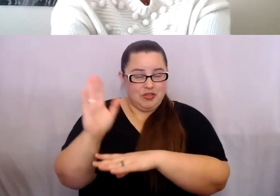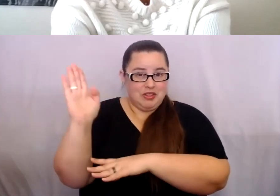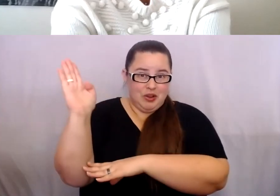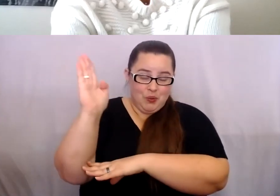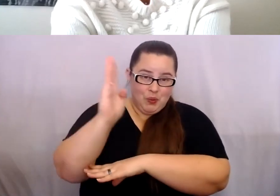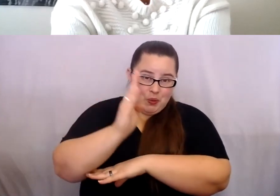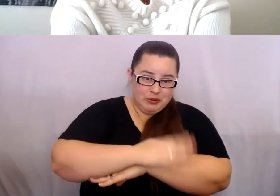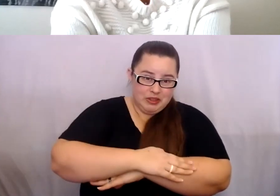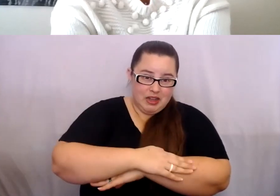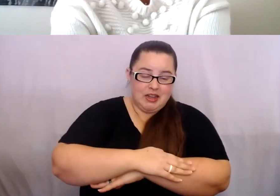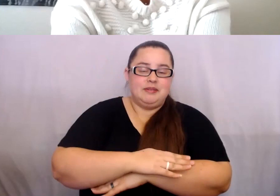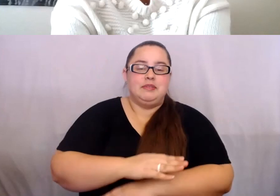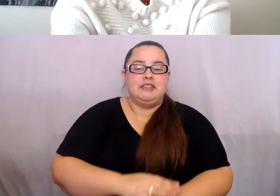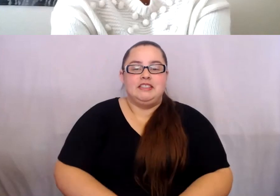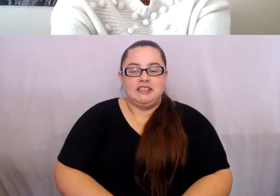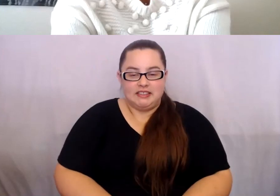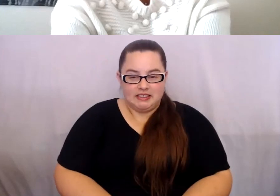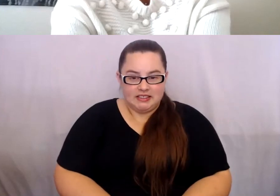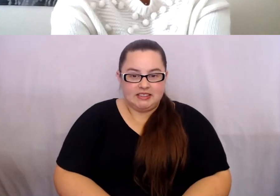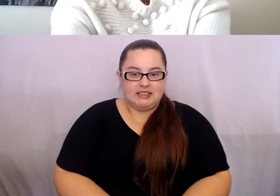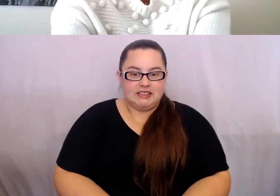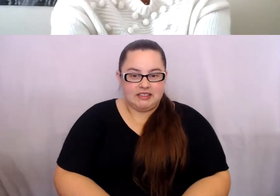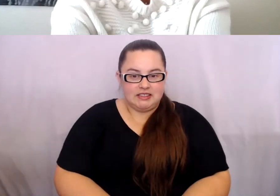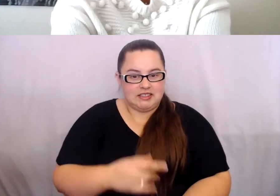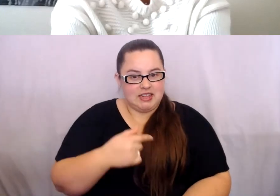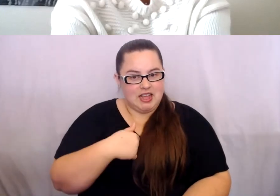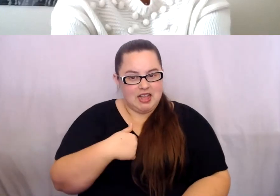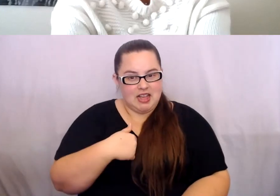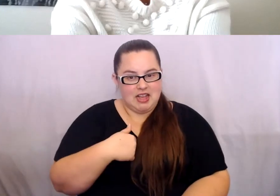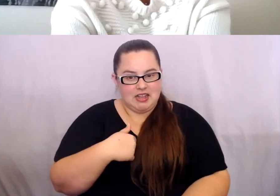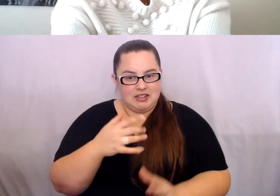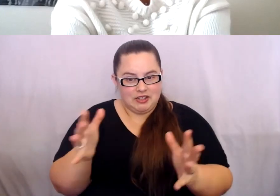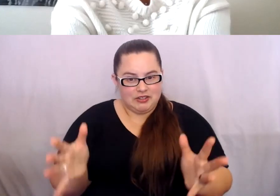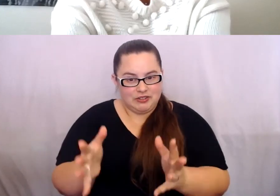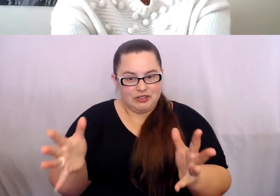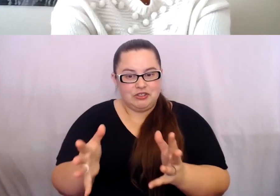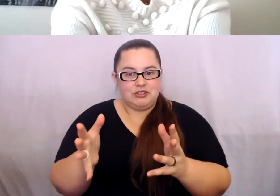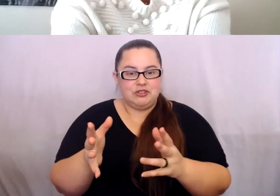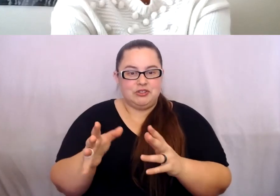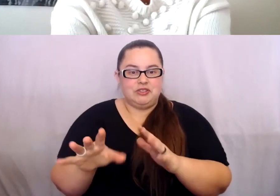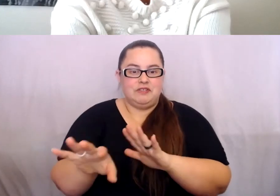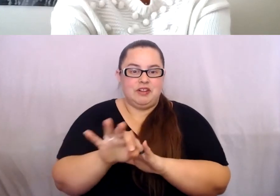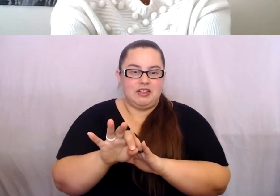I would encourage you to find...it's a state requirement, OK. I was going to Encourage you to.